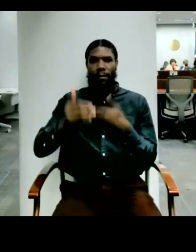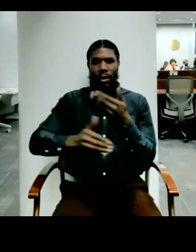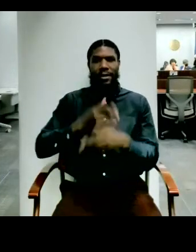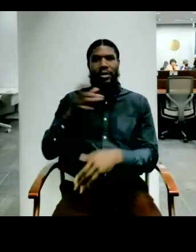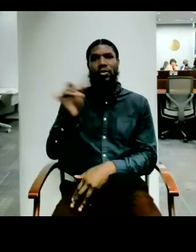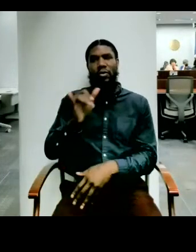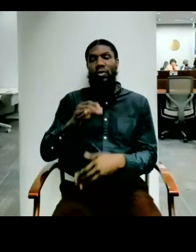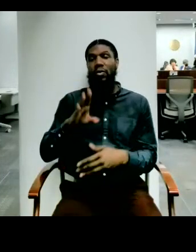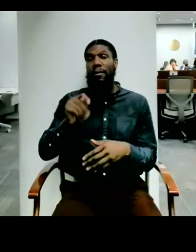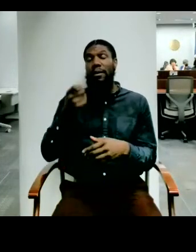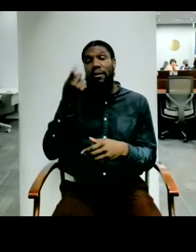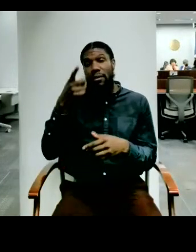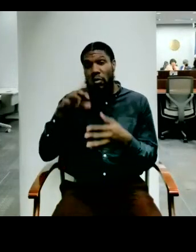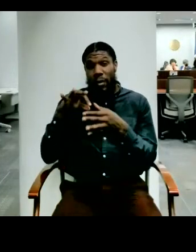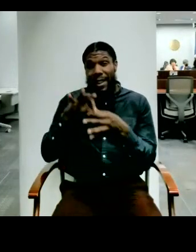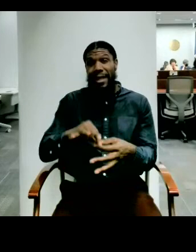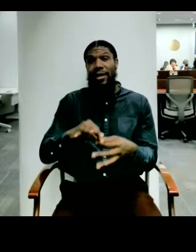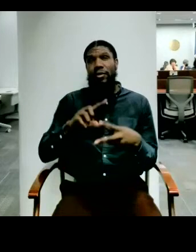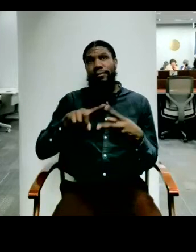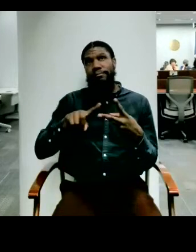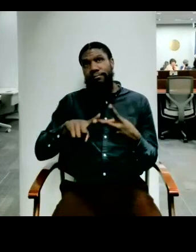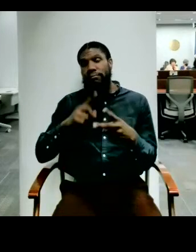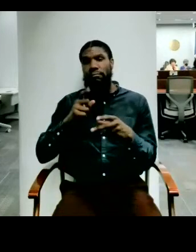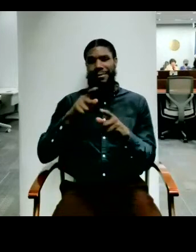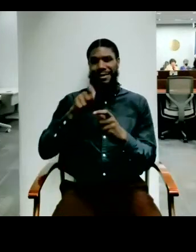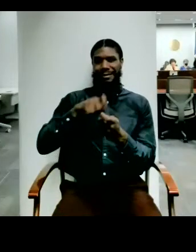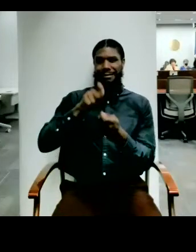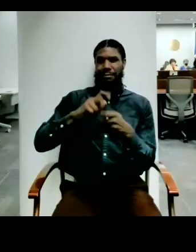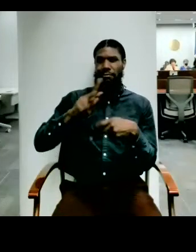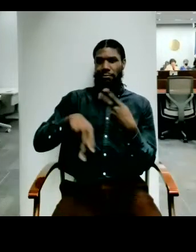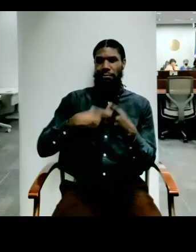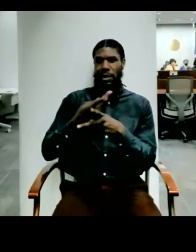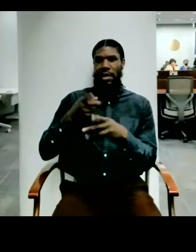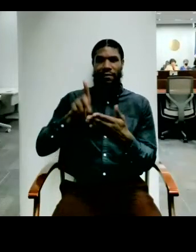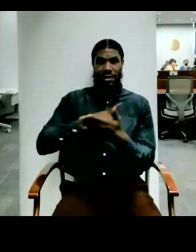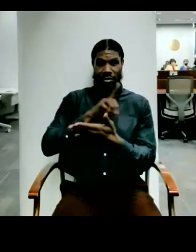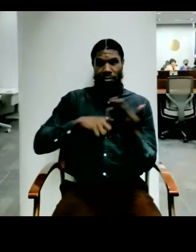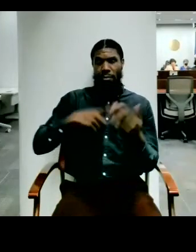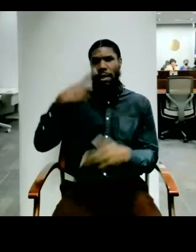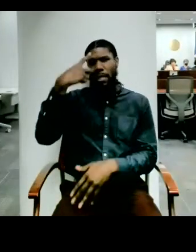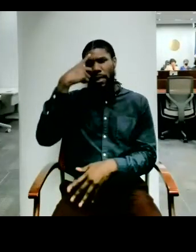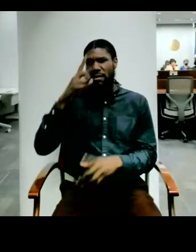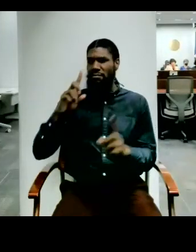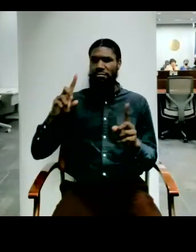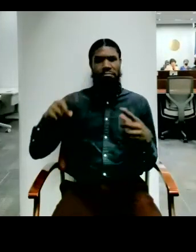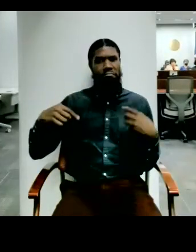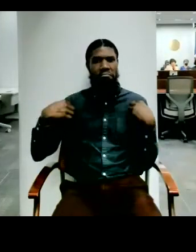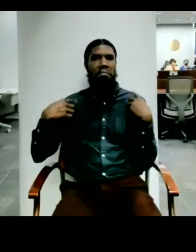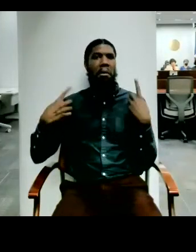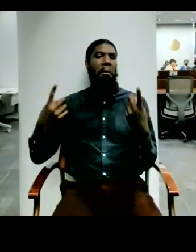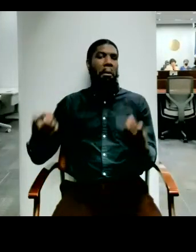But in terms of um, you know, specific types of discrimination I think there has been an increase